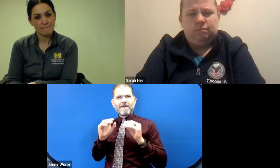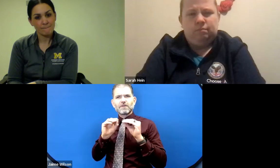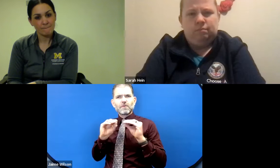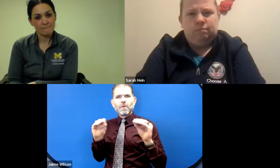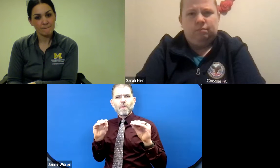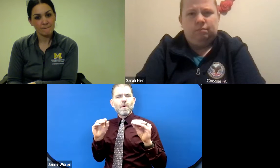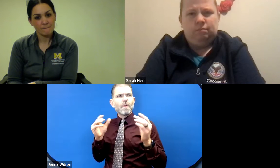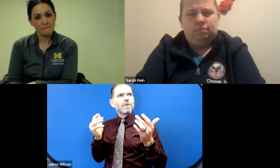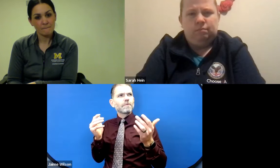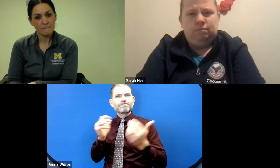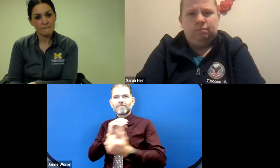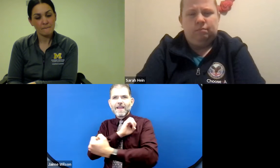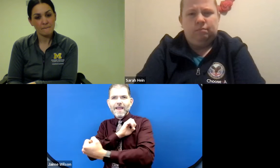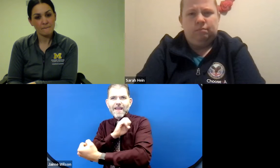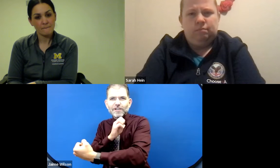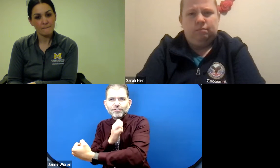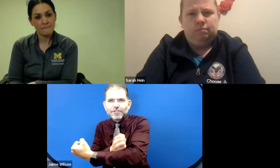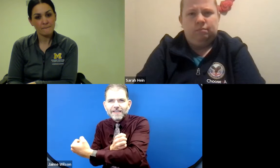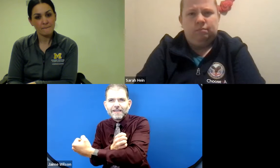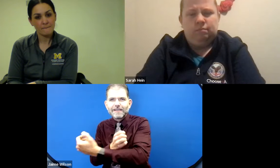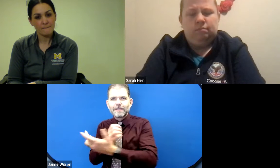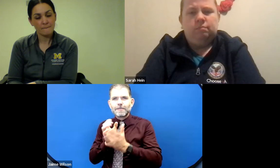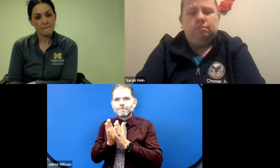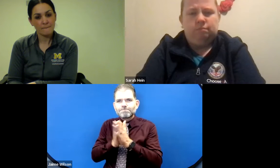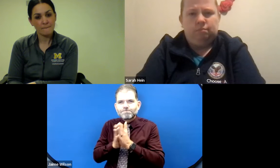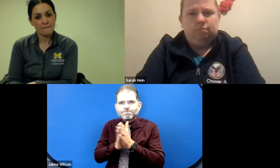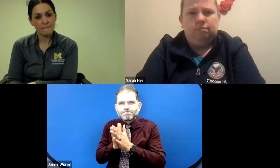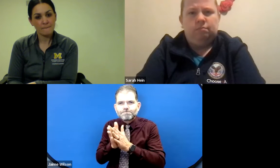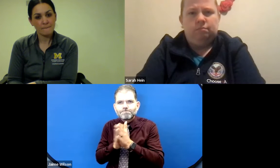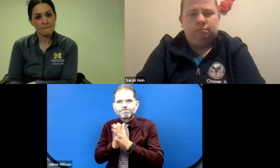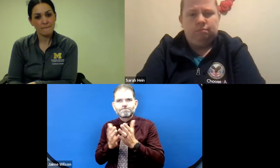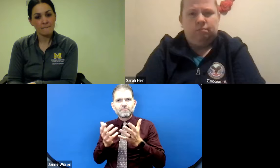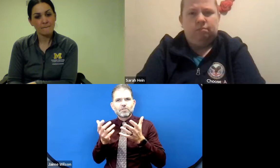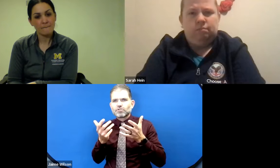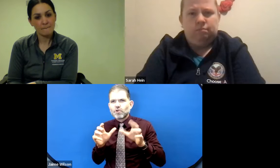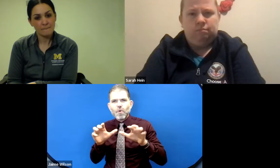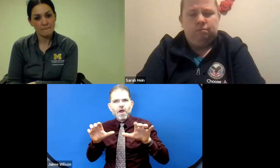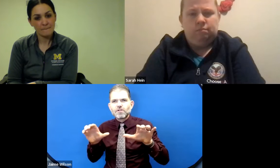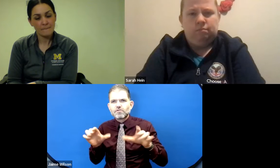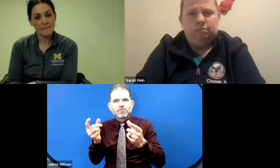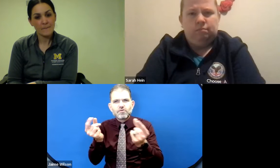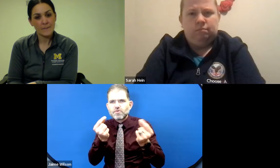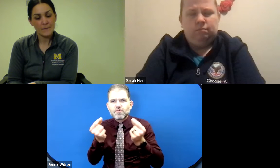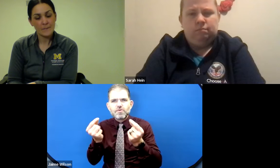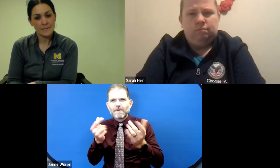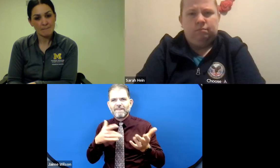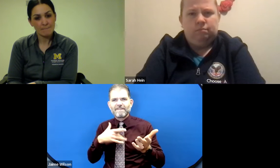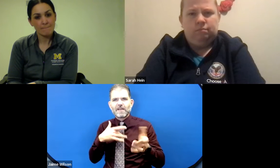ASL Interpreter: Depression tends to have no ASL Interpreter: A person with depression tends to have no energy, no motivation.